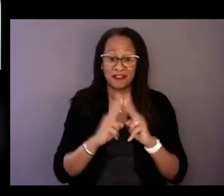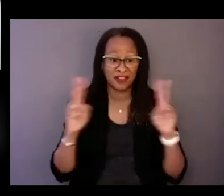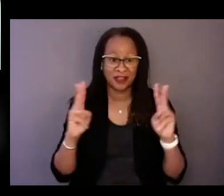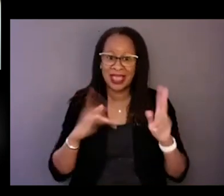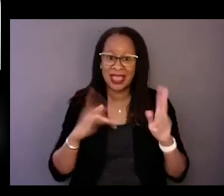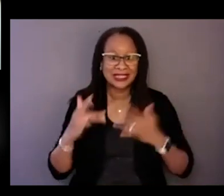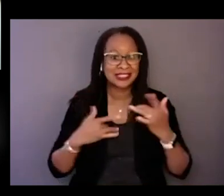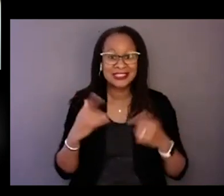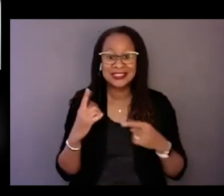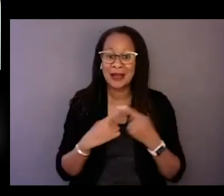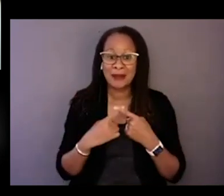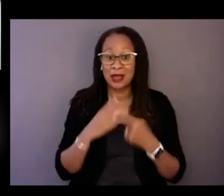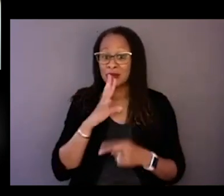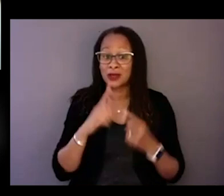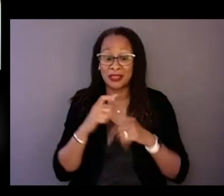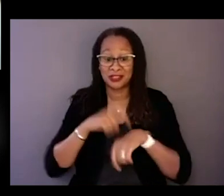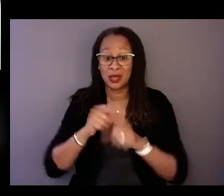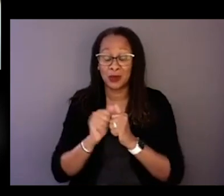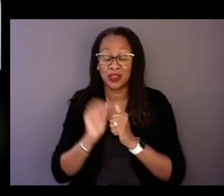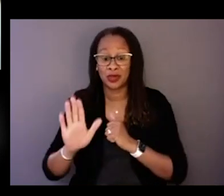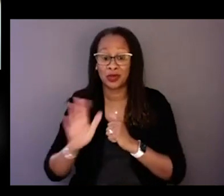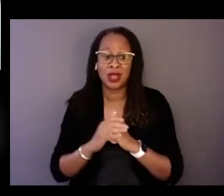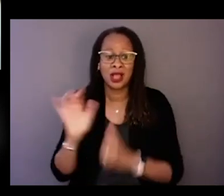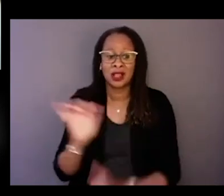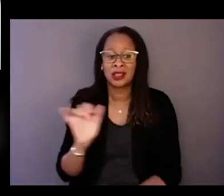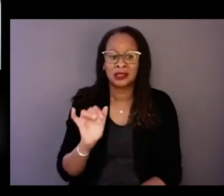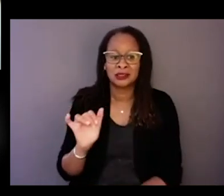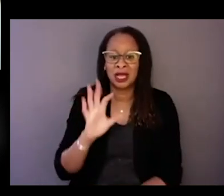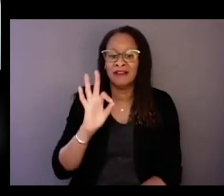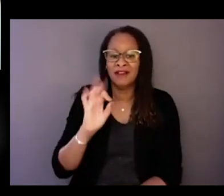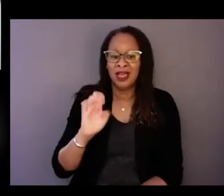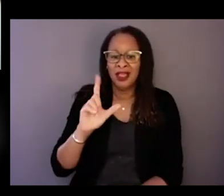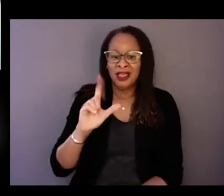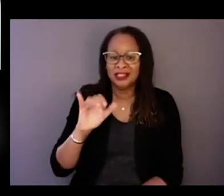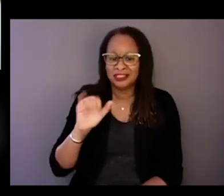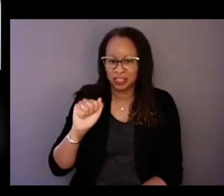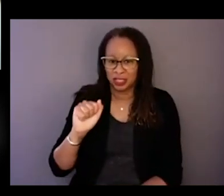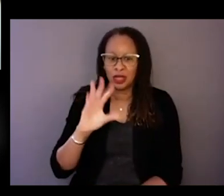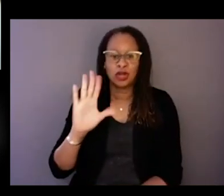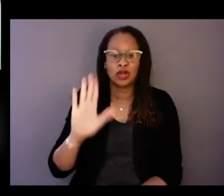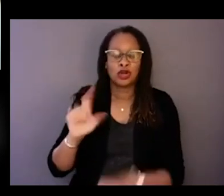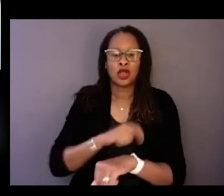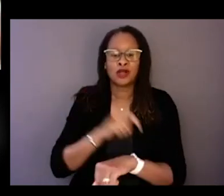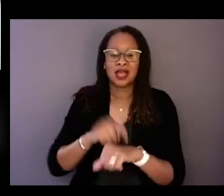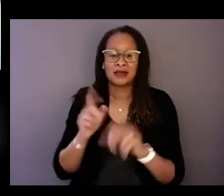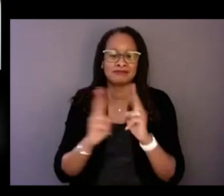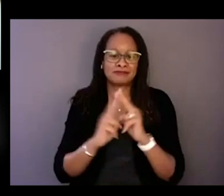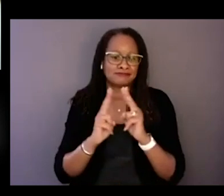about talking about their time with her, like Felicia, who was her long time manager assistant friend